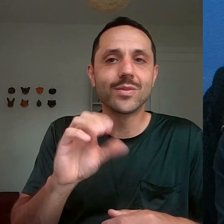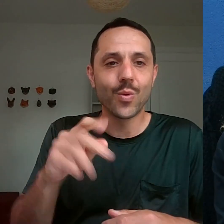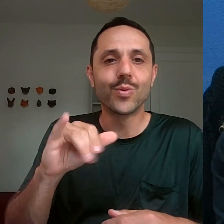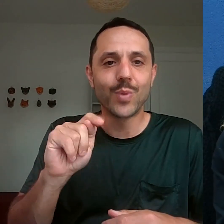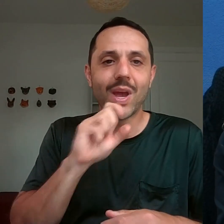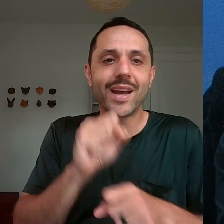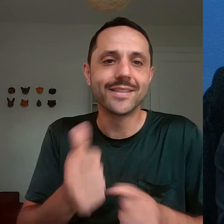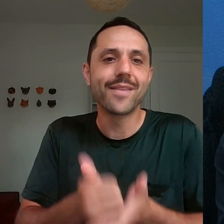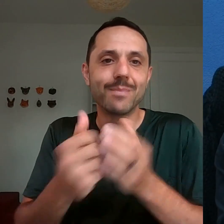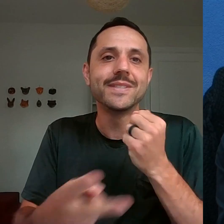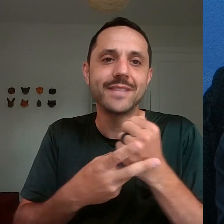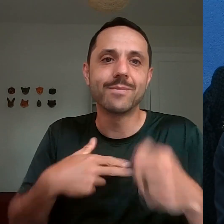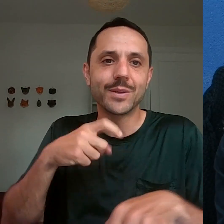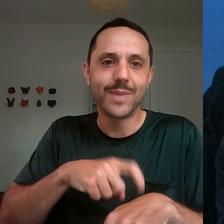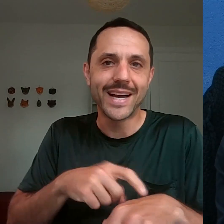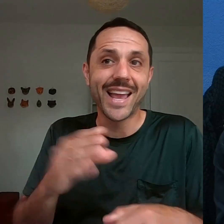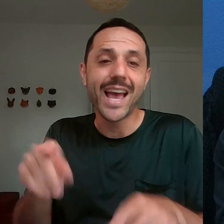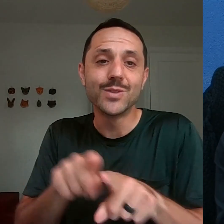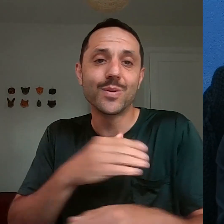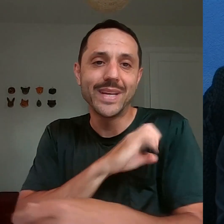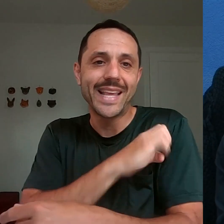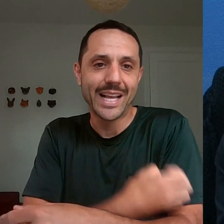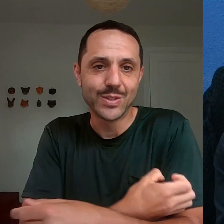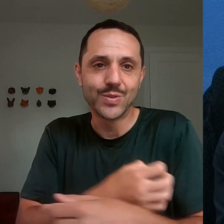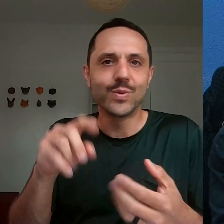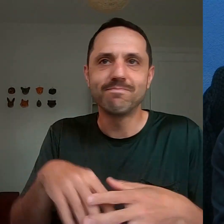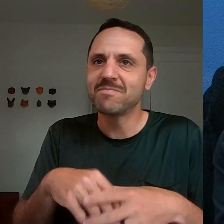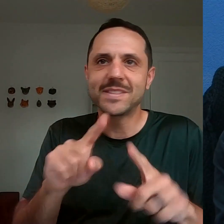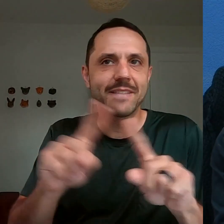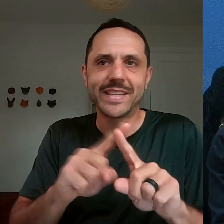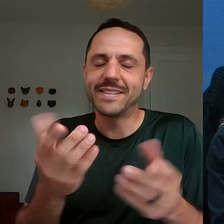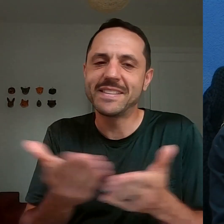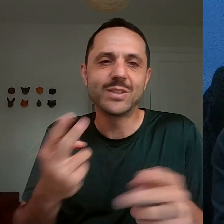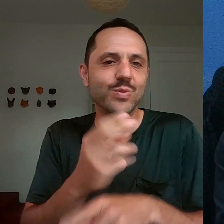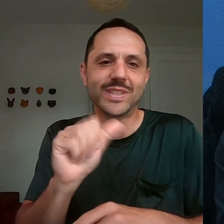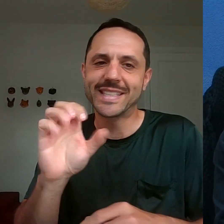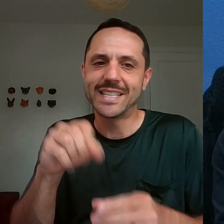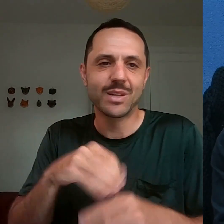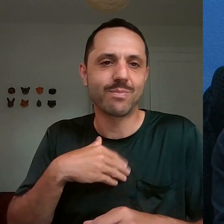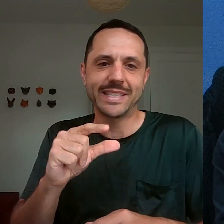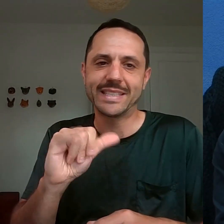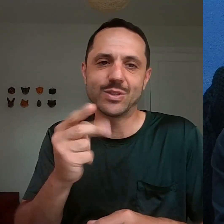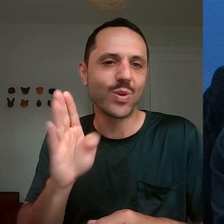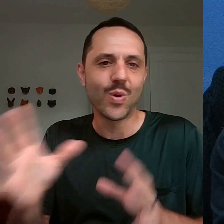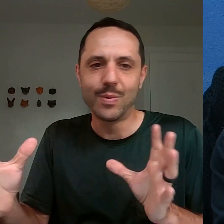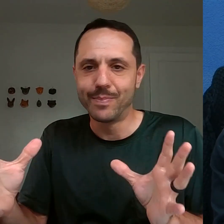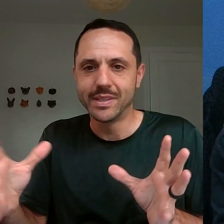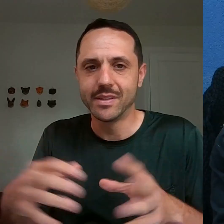Copilot really helps me save my time and energy. I use this for a variety of situations.